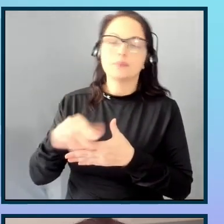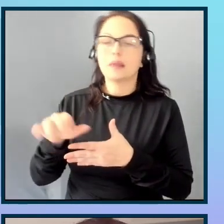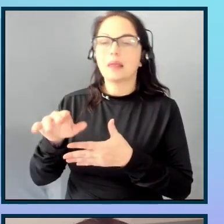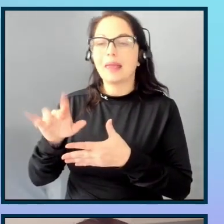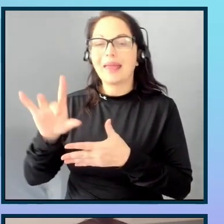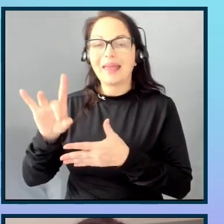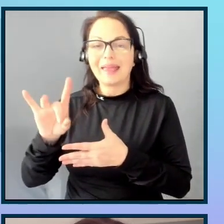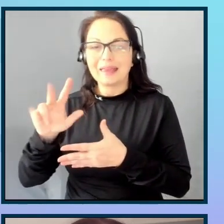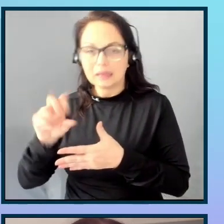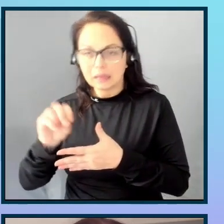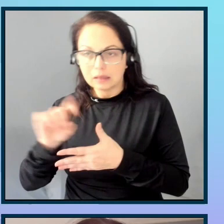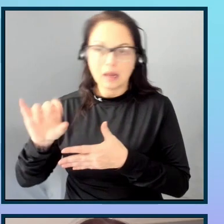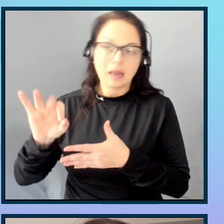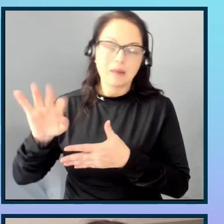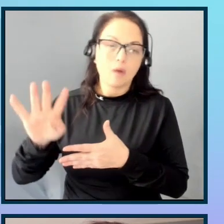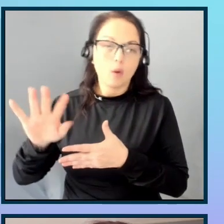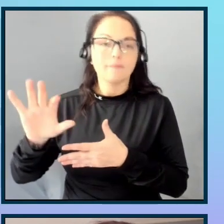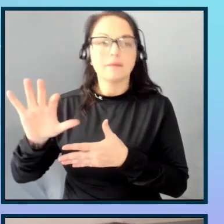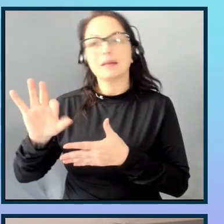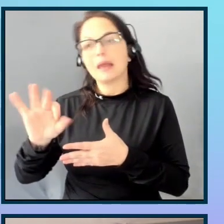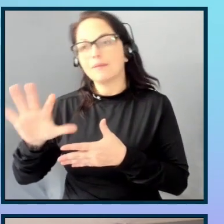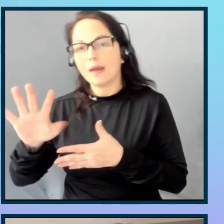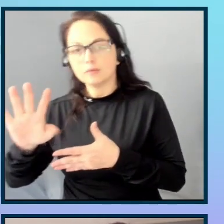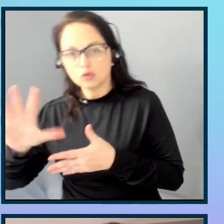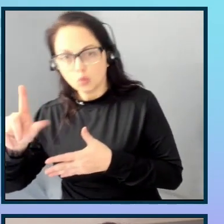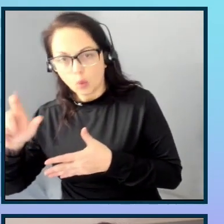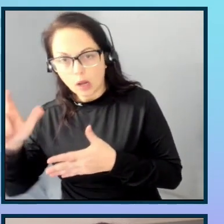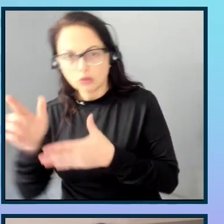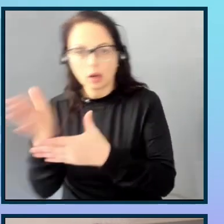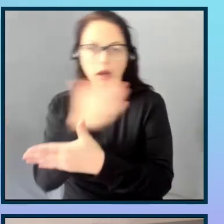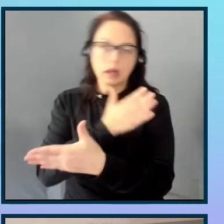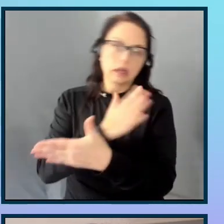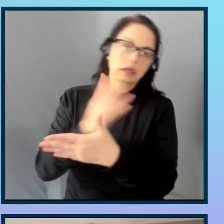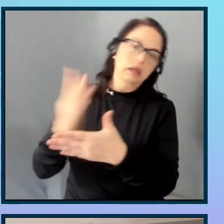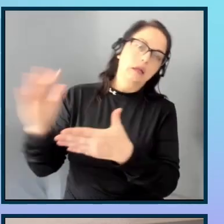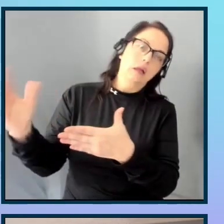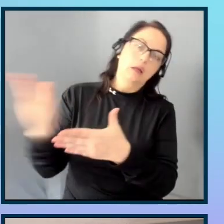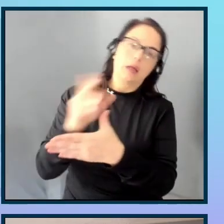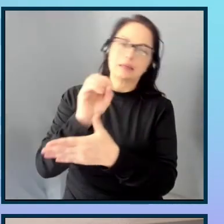and four is 95 to 100. So you can see how through that